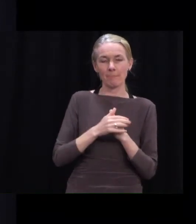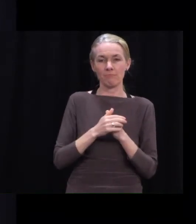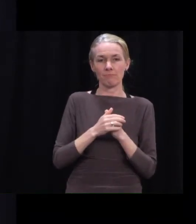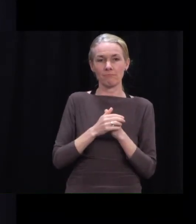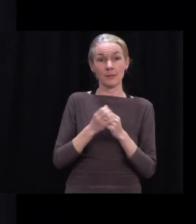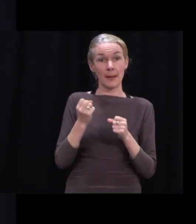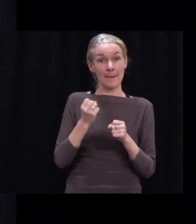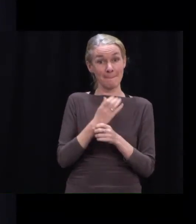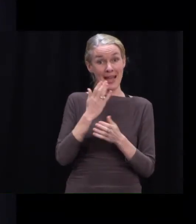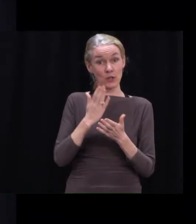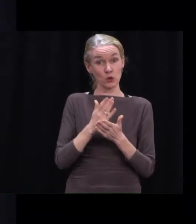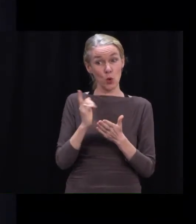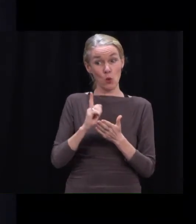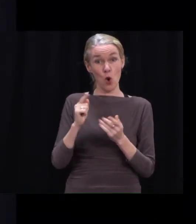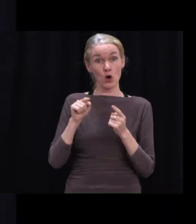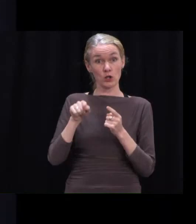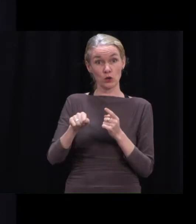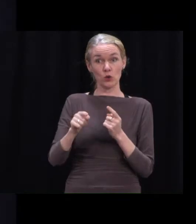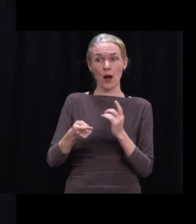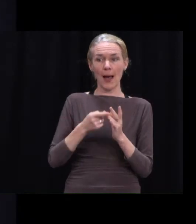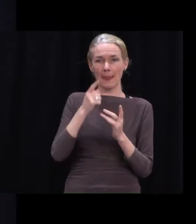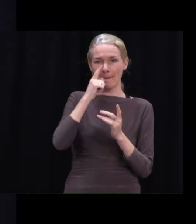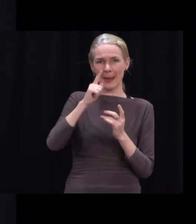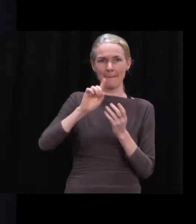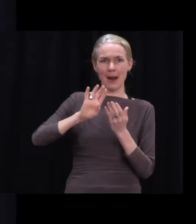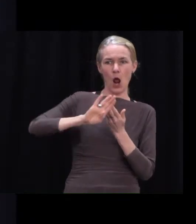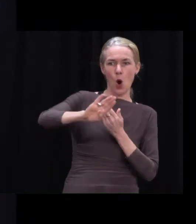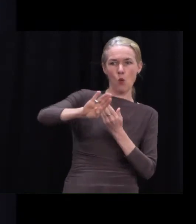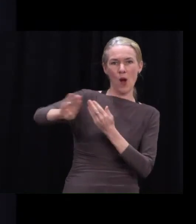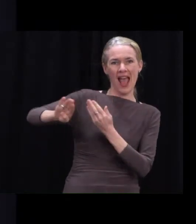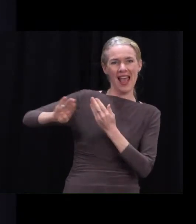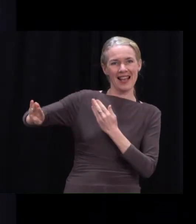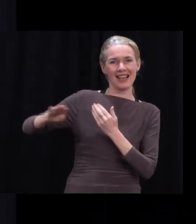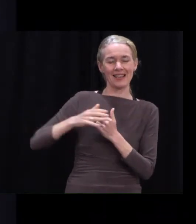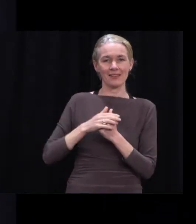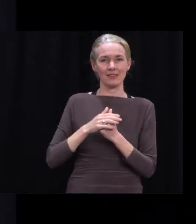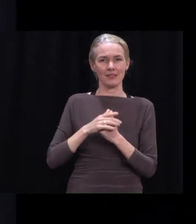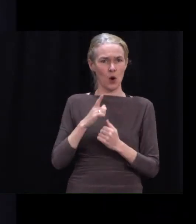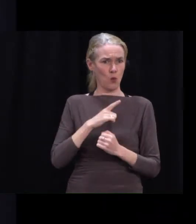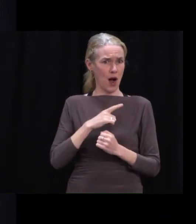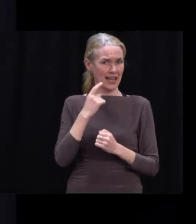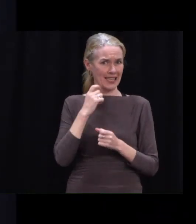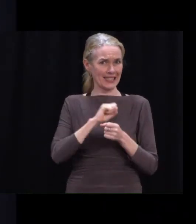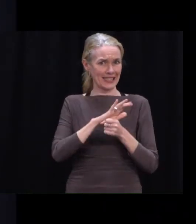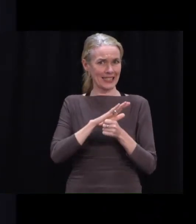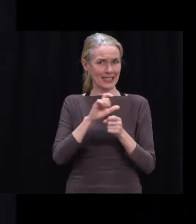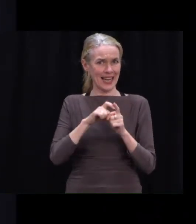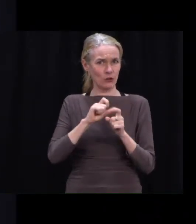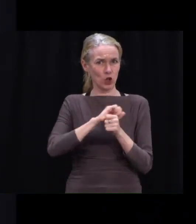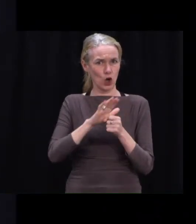the next seven days as we enter